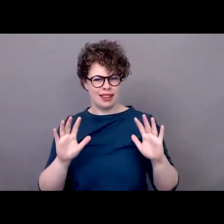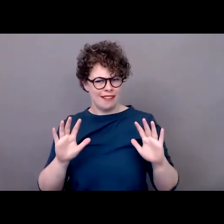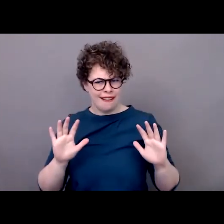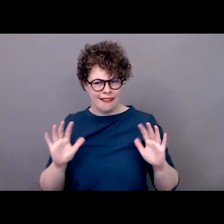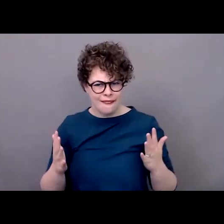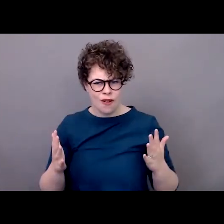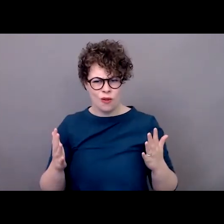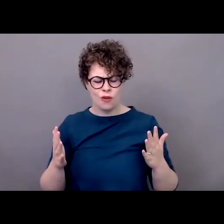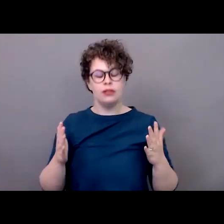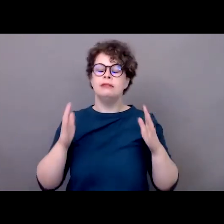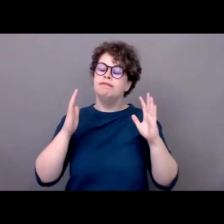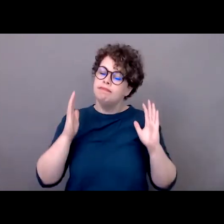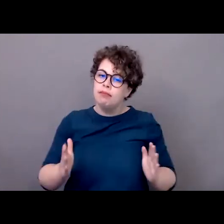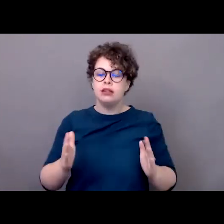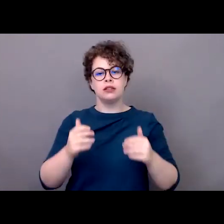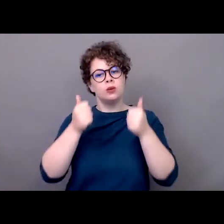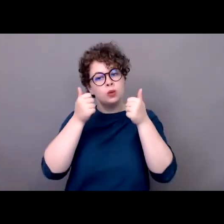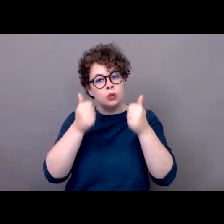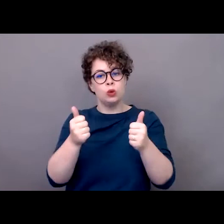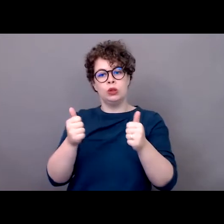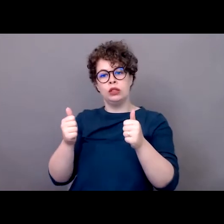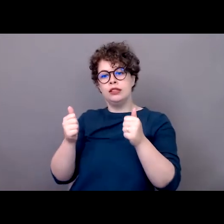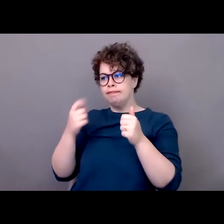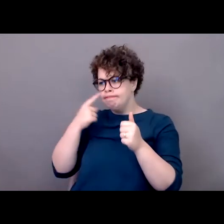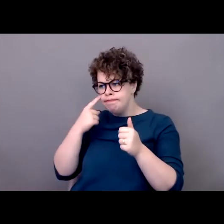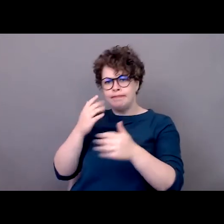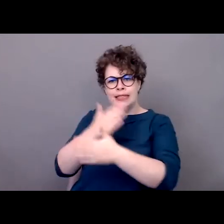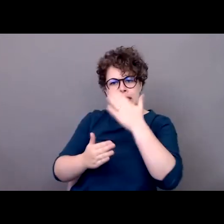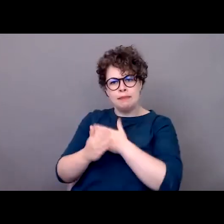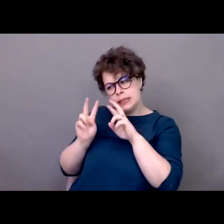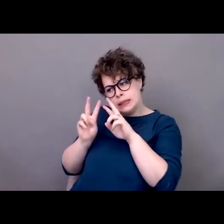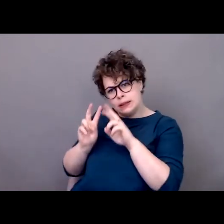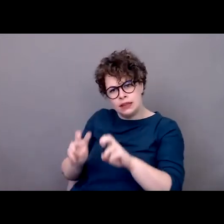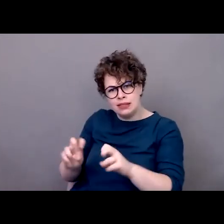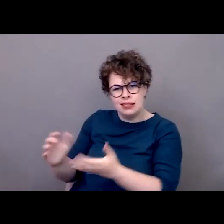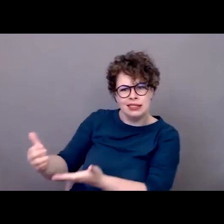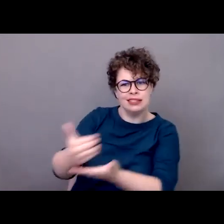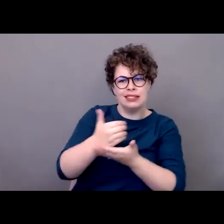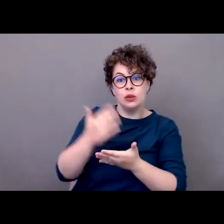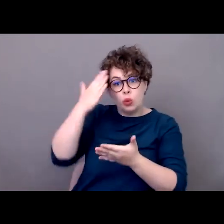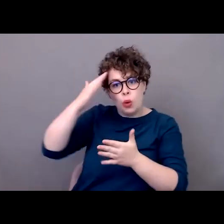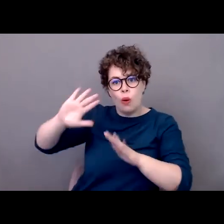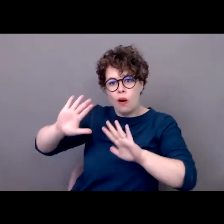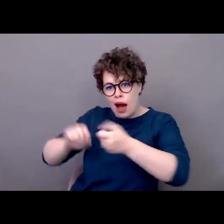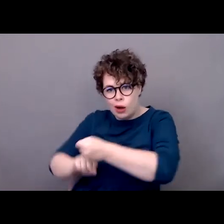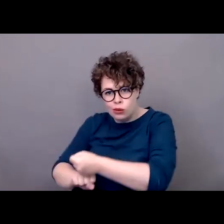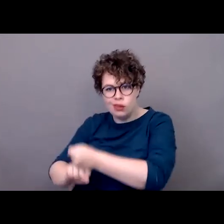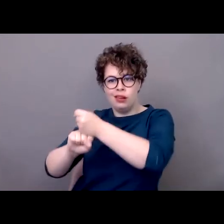disability inclusive interventions to support the participation of people with disabilities.